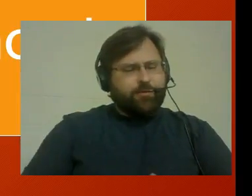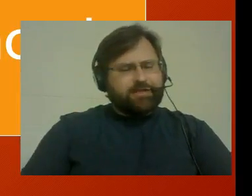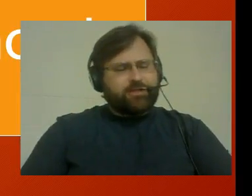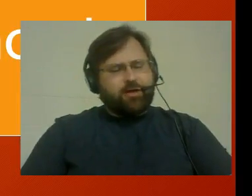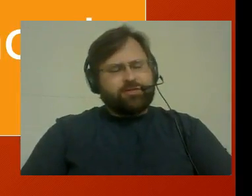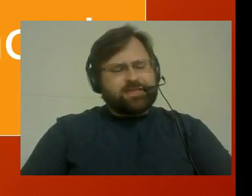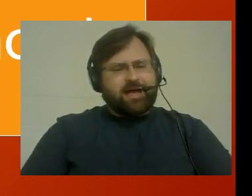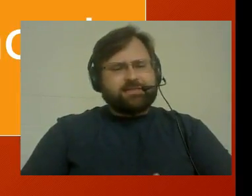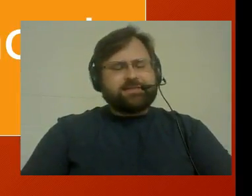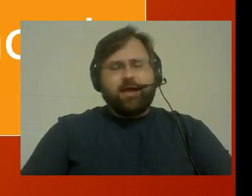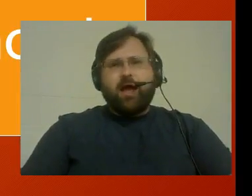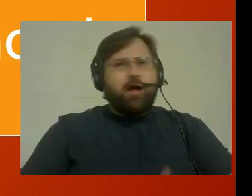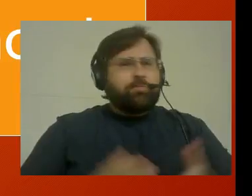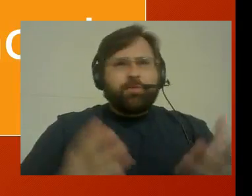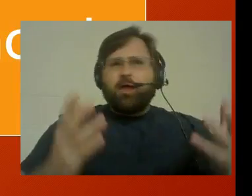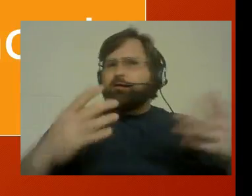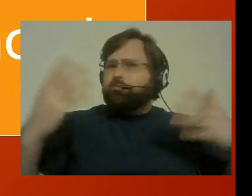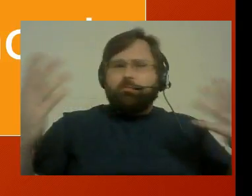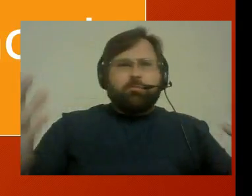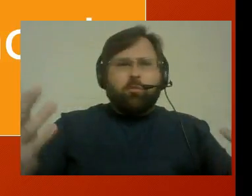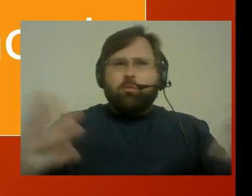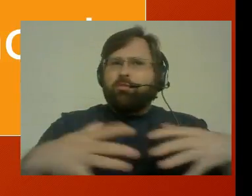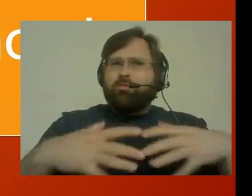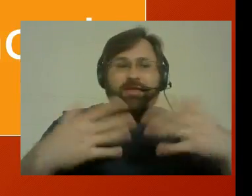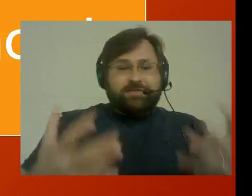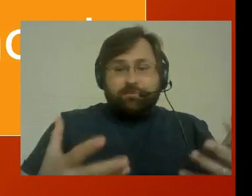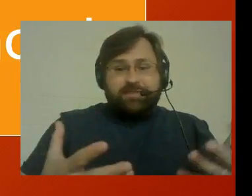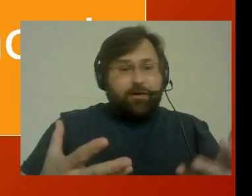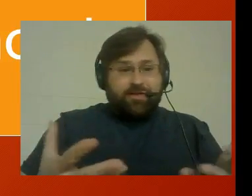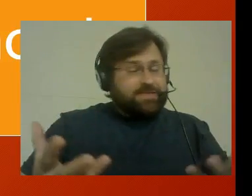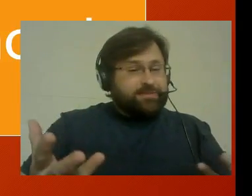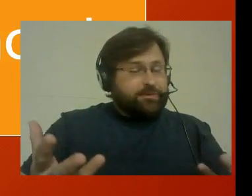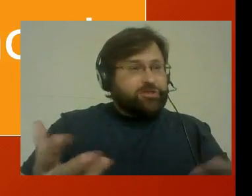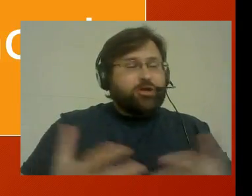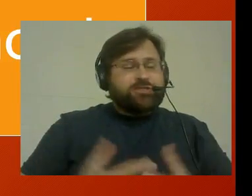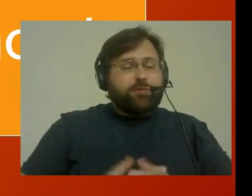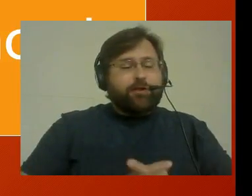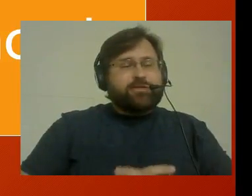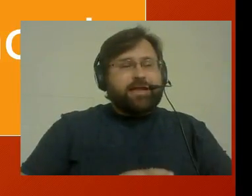formation of the signs um this is an area that needs to be researched if we want to understand it